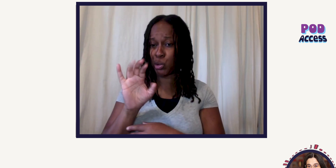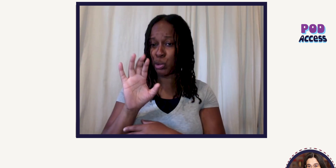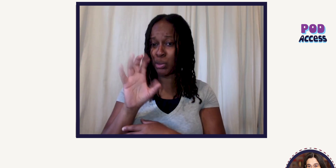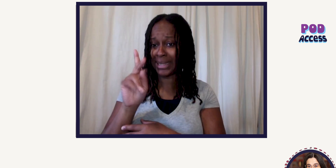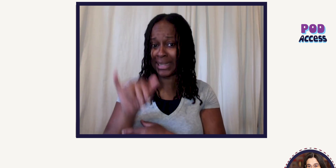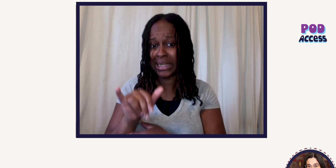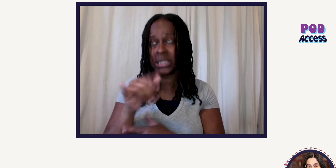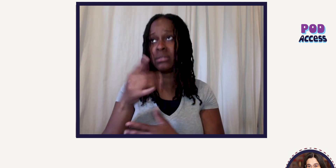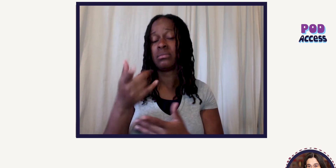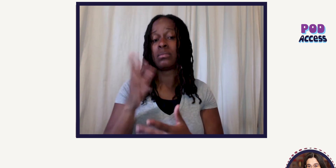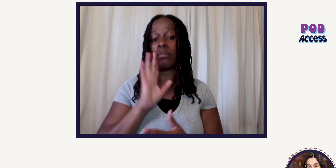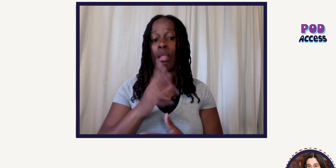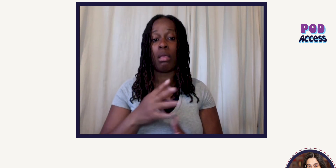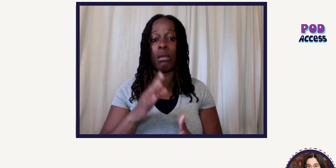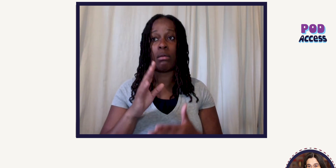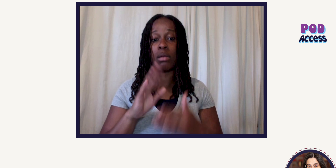“Oh, what should I post? I don’t know.”